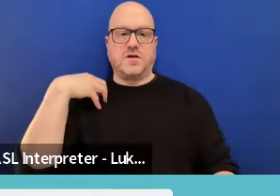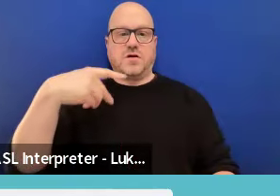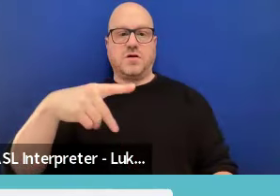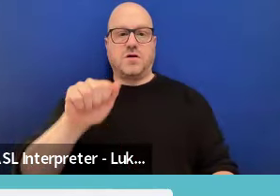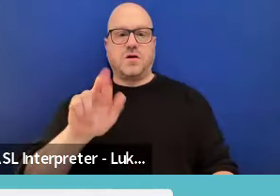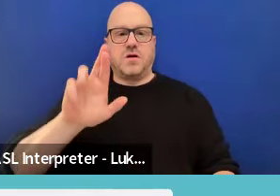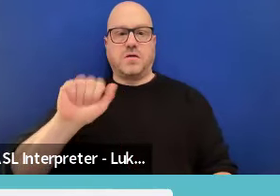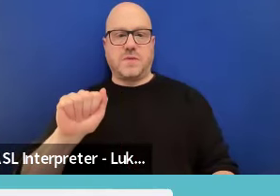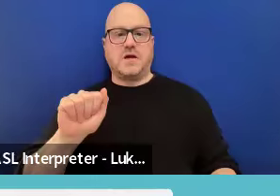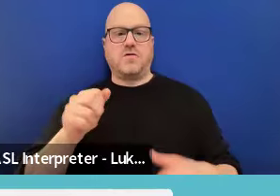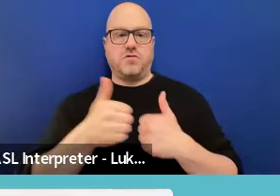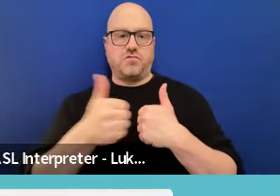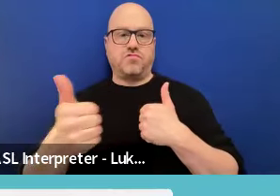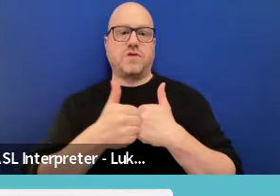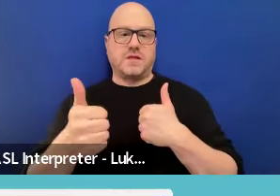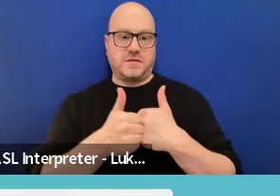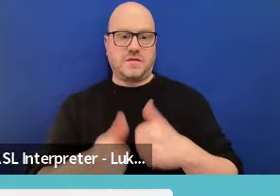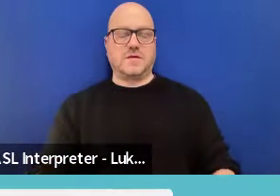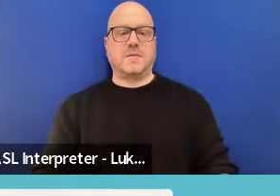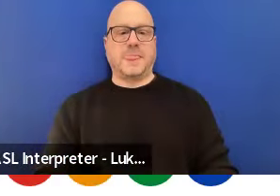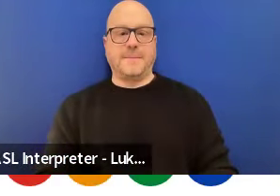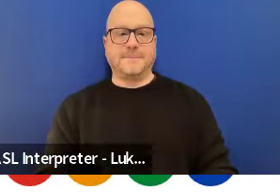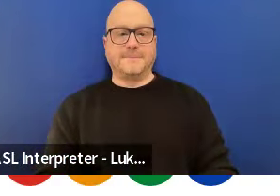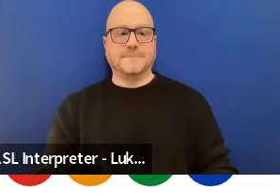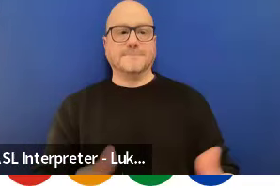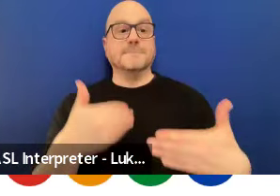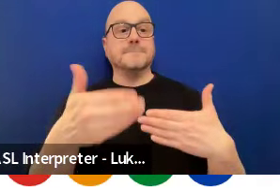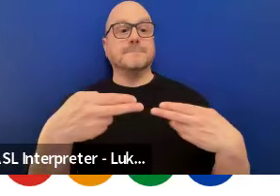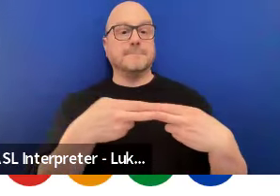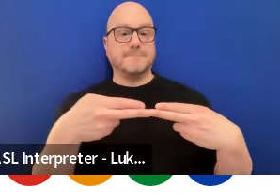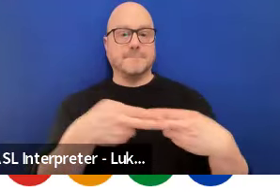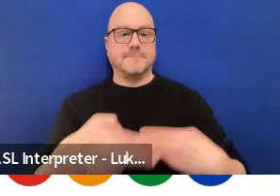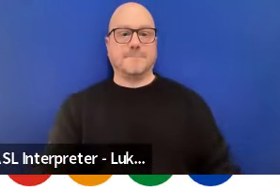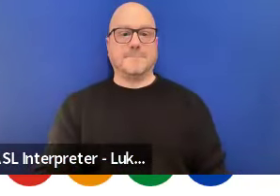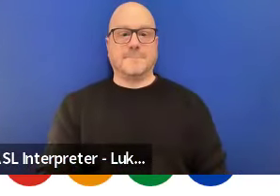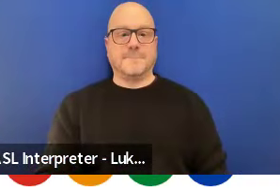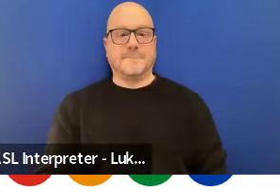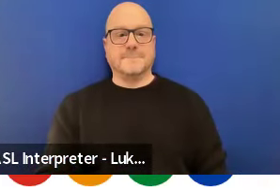ANYONE WHO DOESN'T KNOW, I'M CHRIS JUREK, INTERIM CHIEF OF PARATRANSIT SERVICES AT THE MBTA